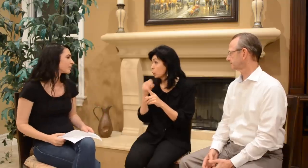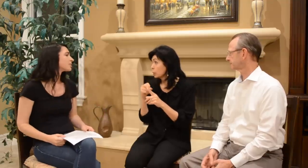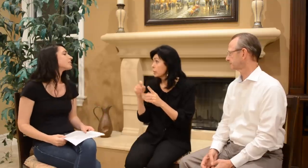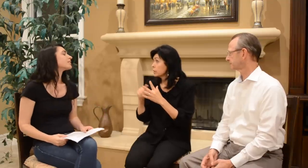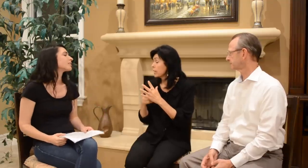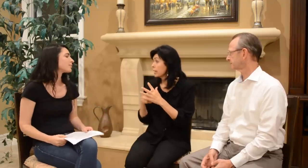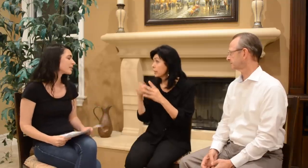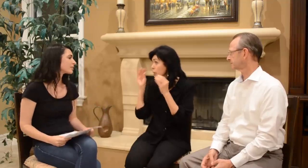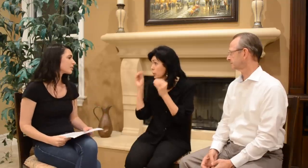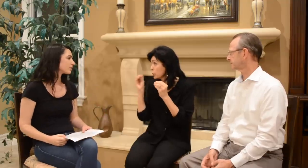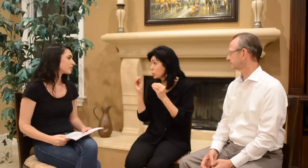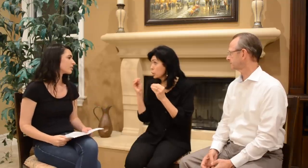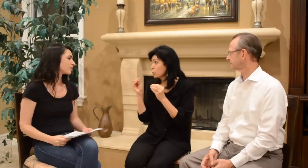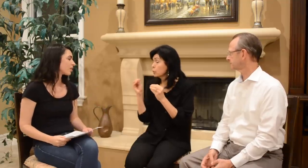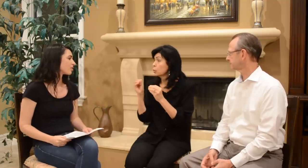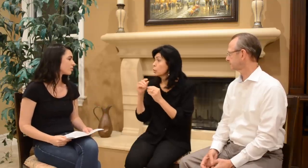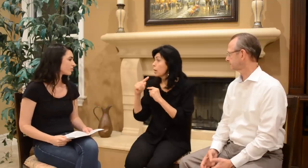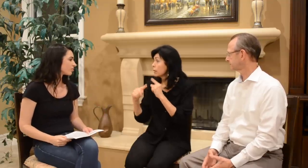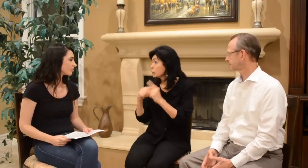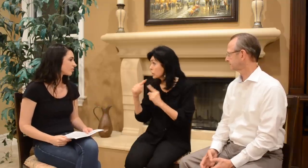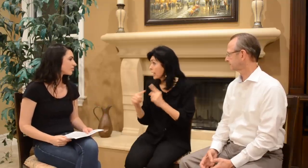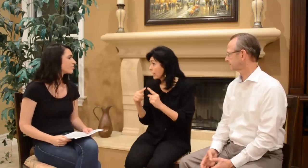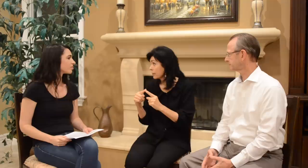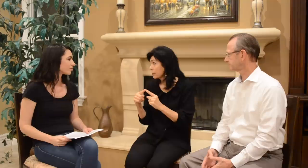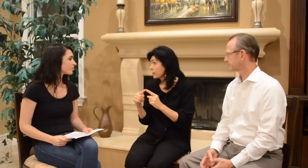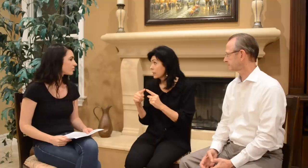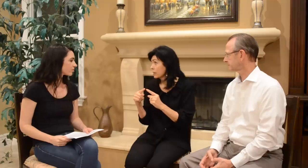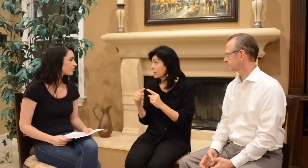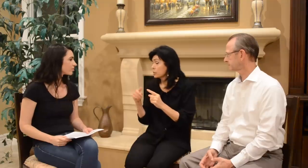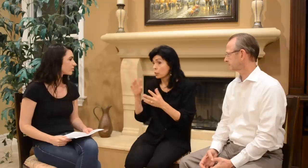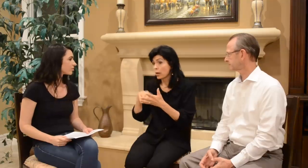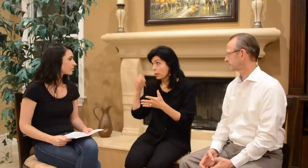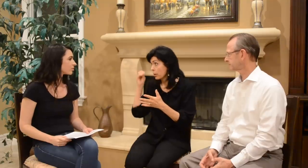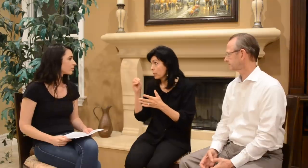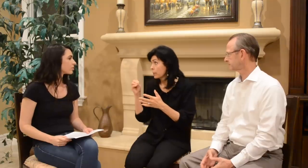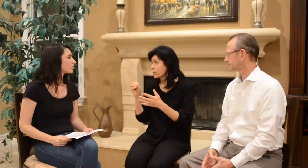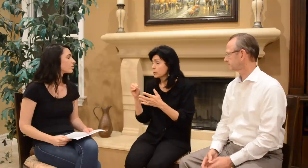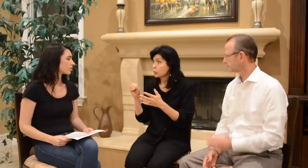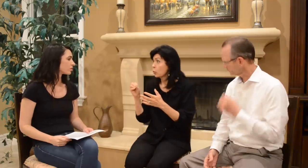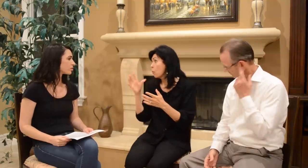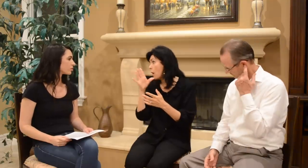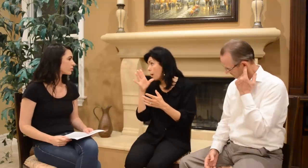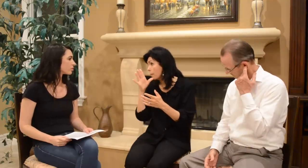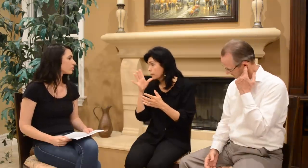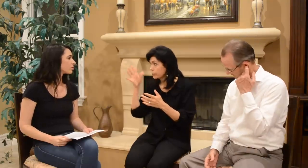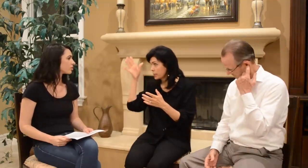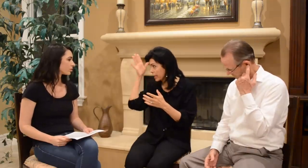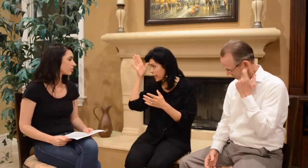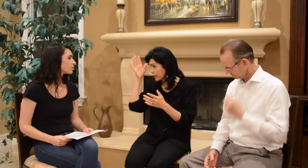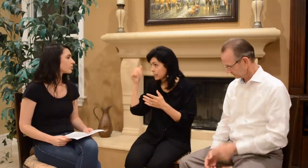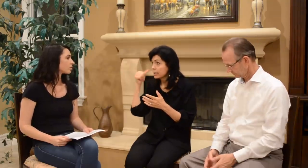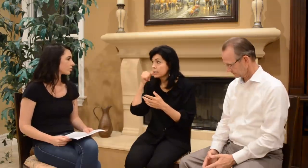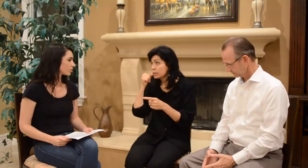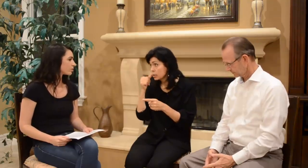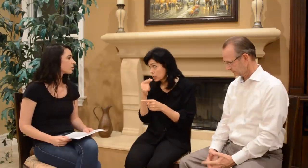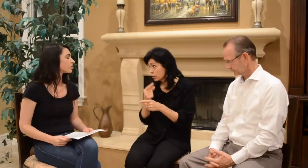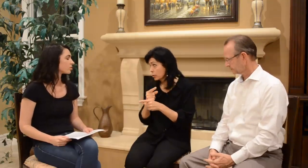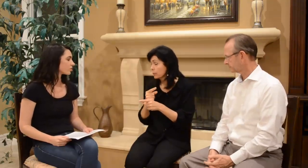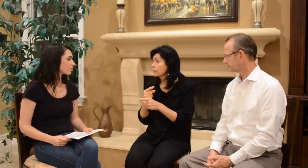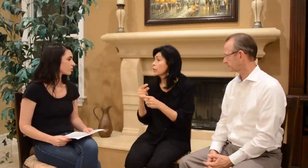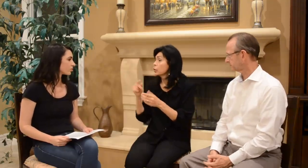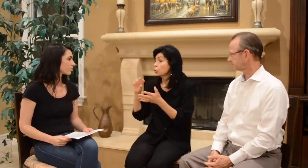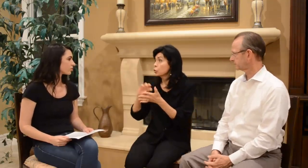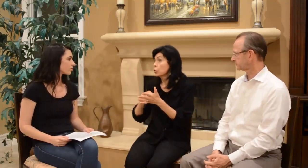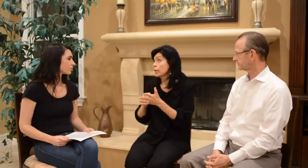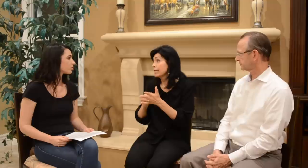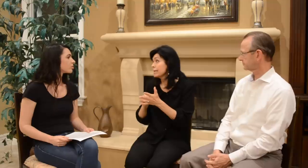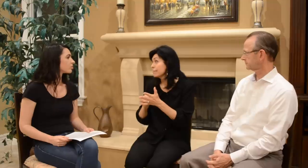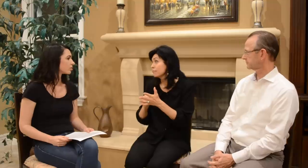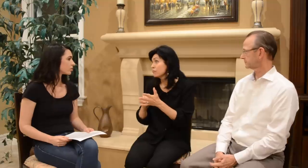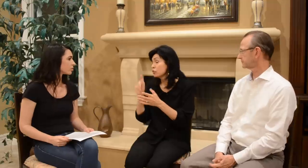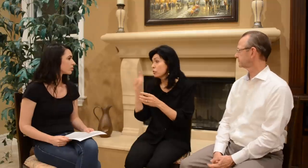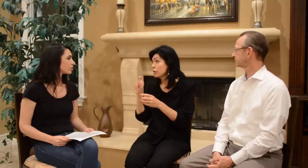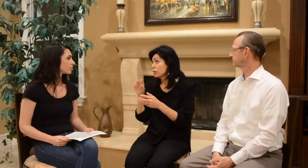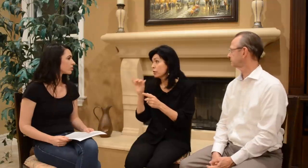Mom: 10 months old they started teaching you how to sign- so I learned, so mom, dad, sister, cookies.